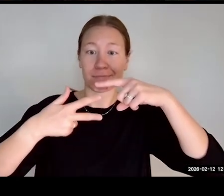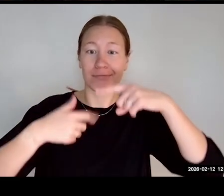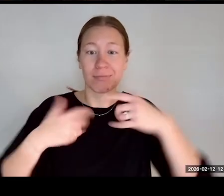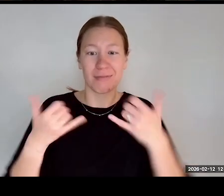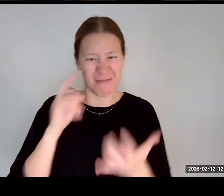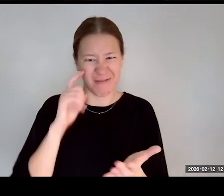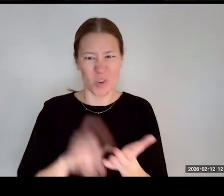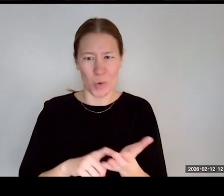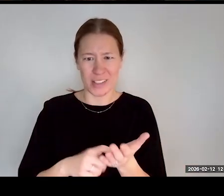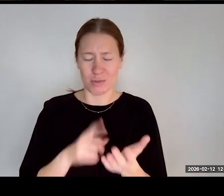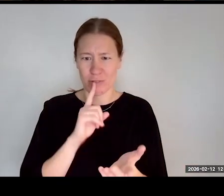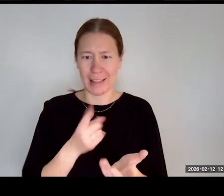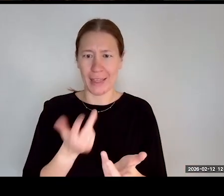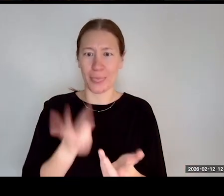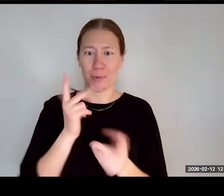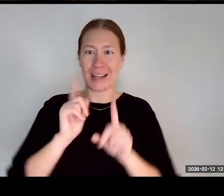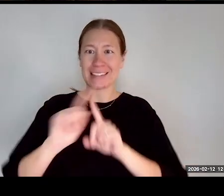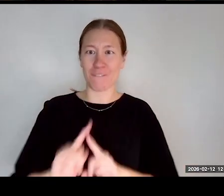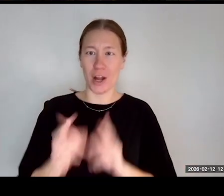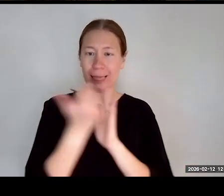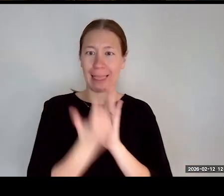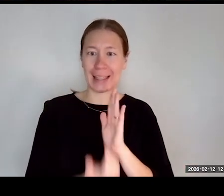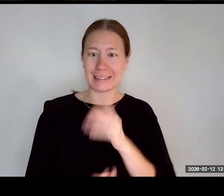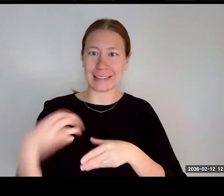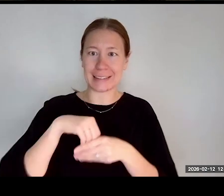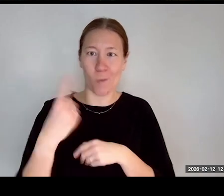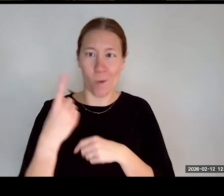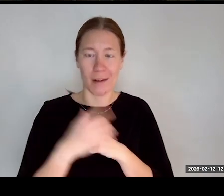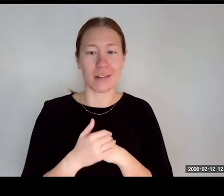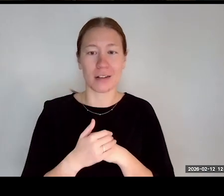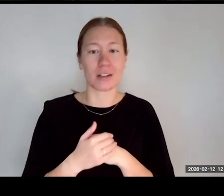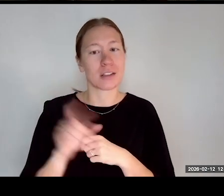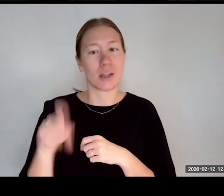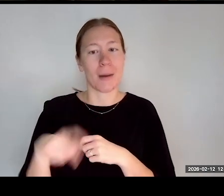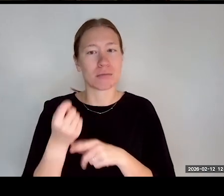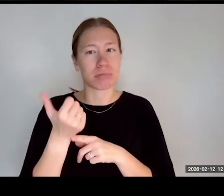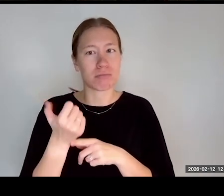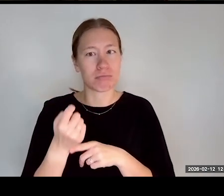That's how that's gonna be interpreted by assistive tech. I need to remove these hard brakes. I'm gonna do the same thing here.